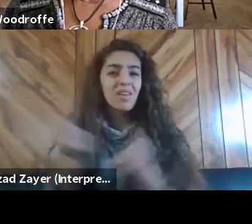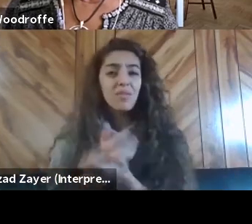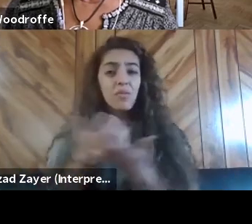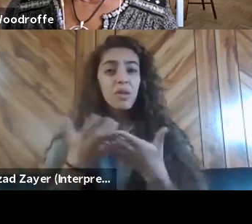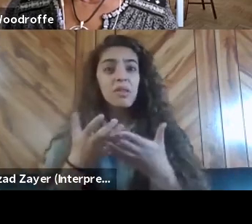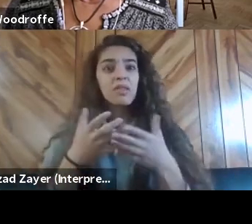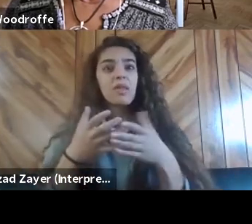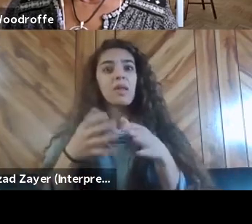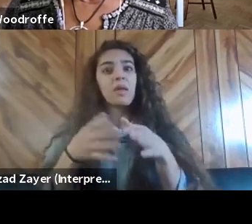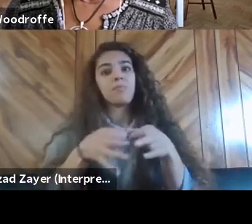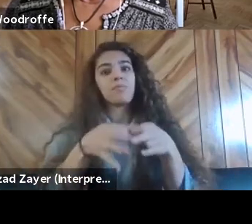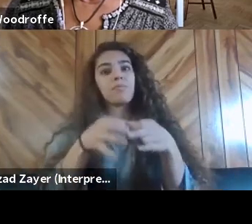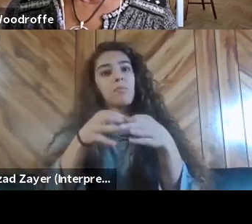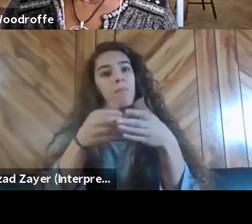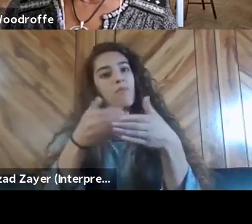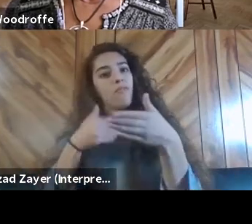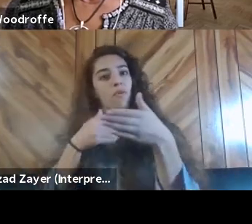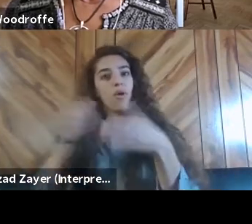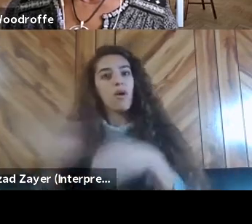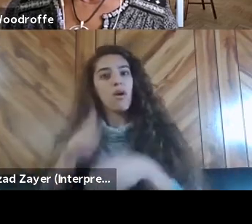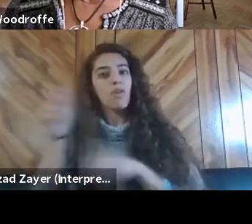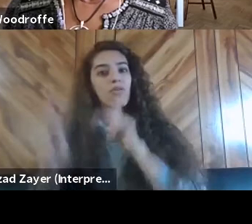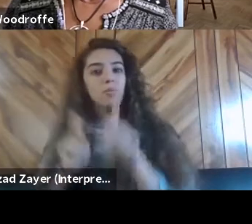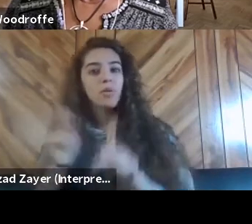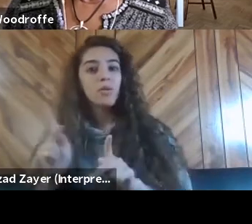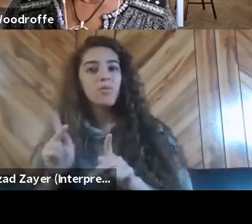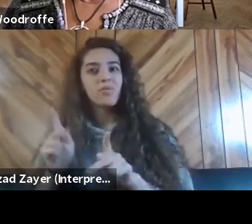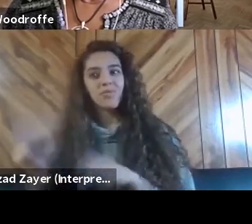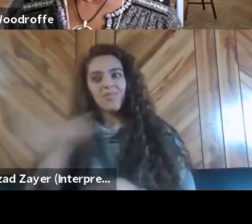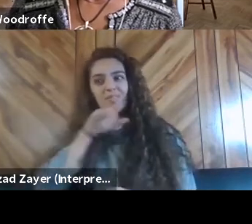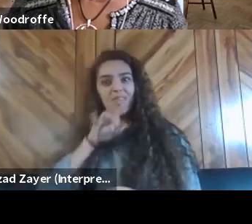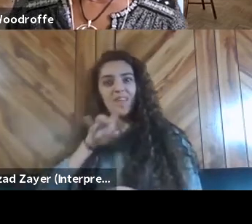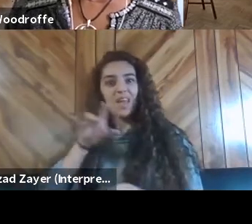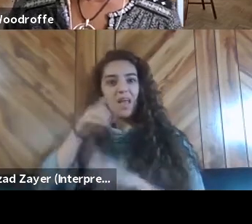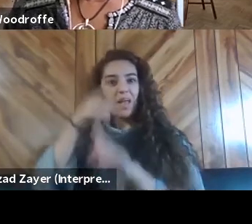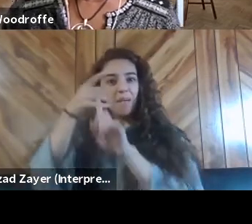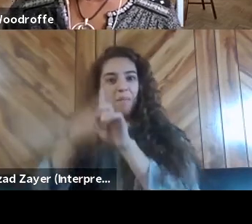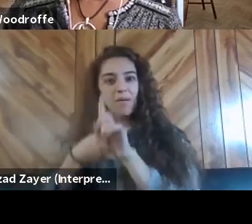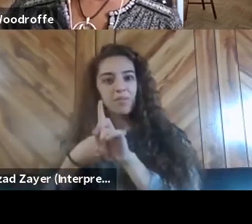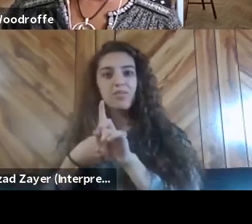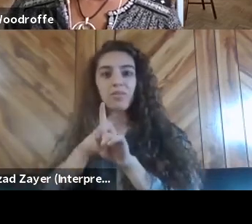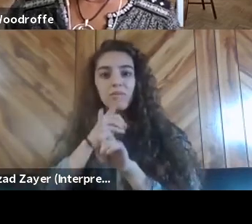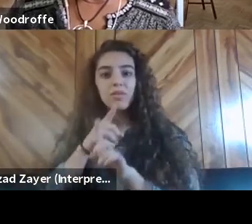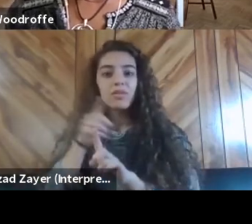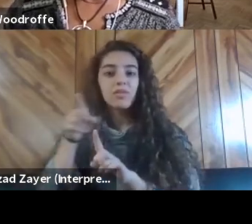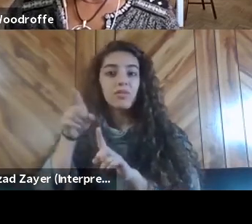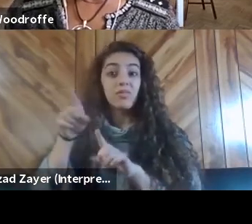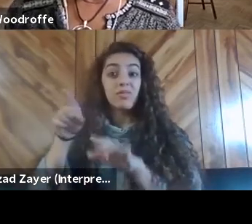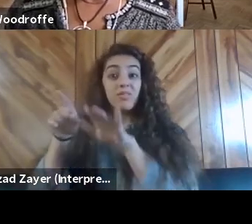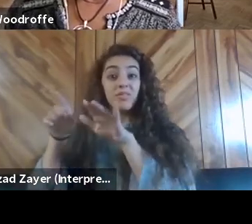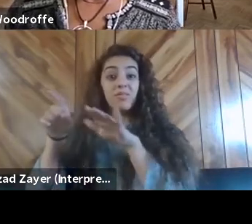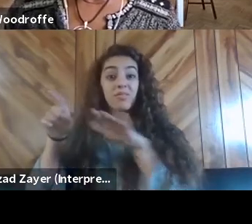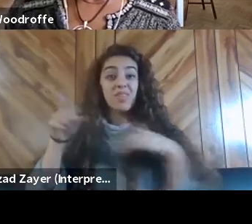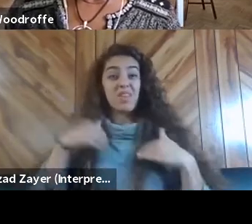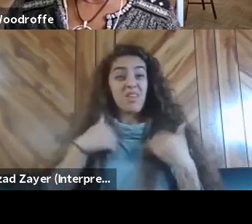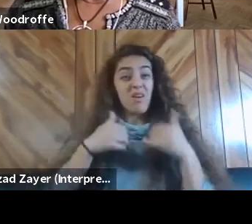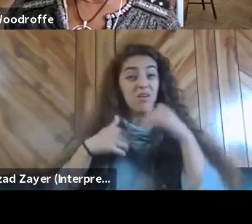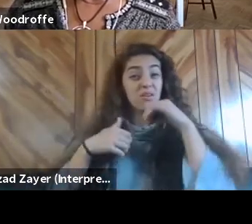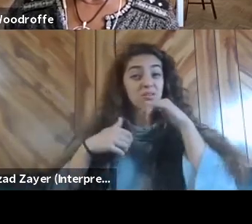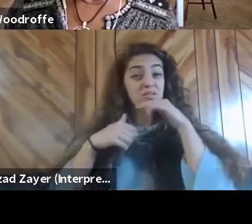milestones by the time she was eight months old. And so when her little sister came along and wasn't doing any of those